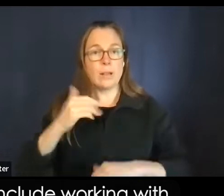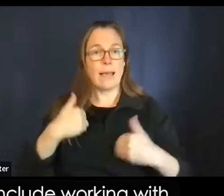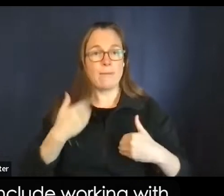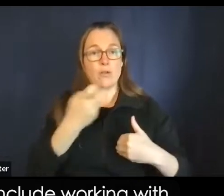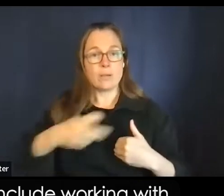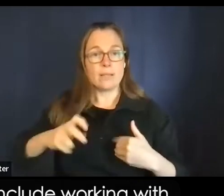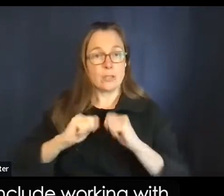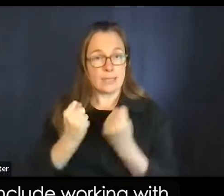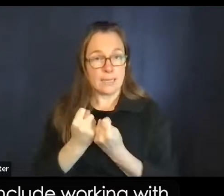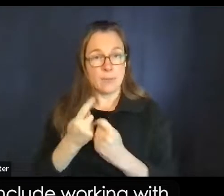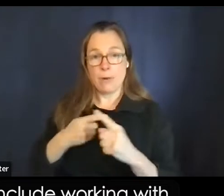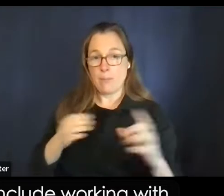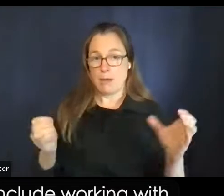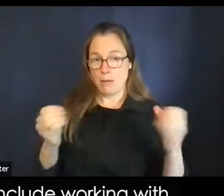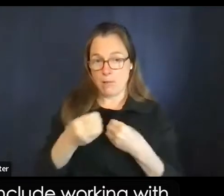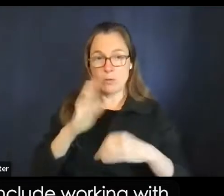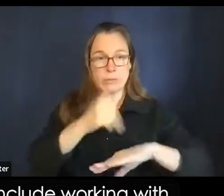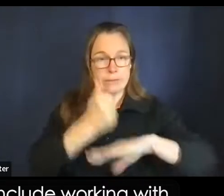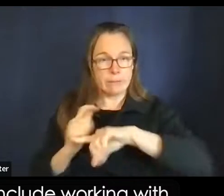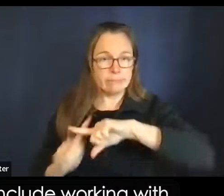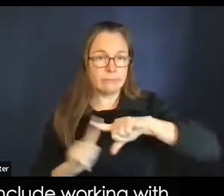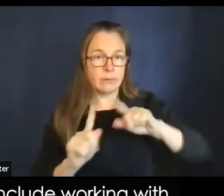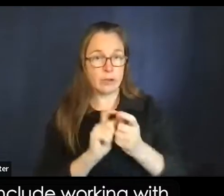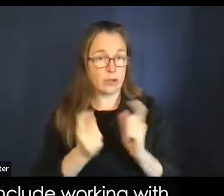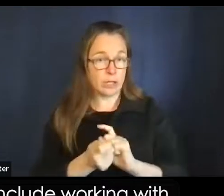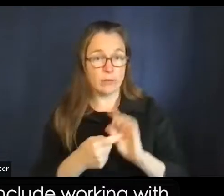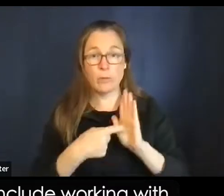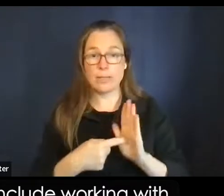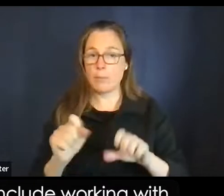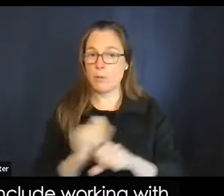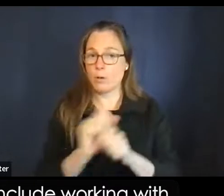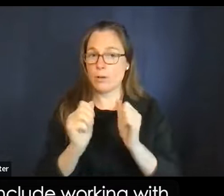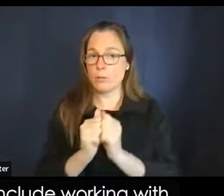will implement changes that include working with Multnomah County to set up ranked choice